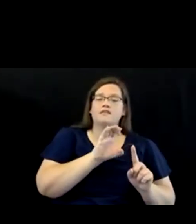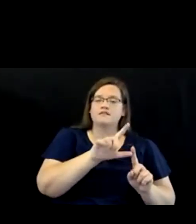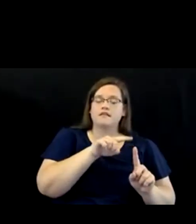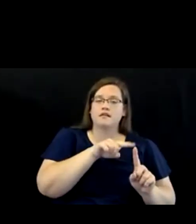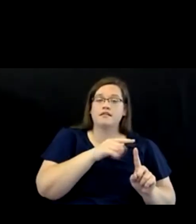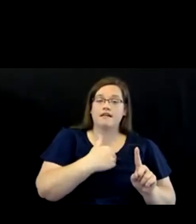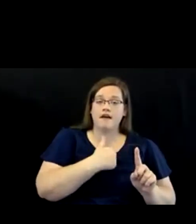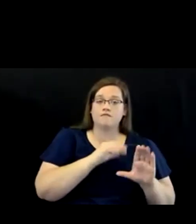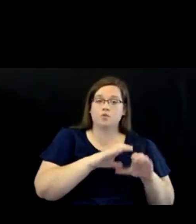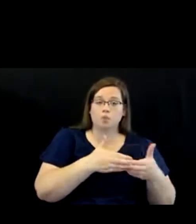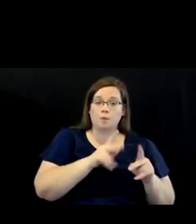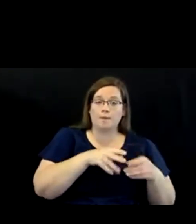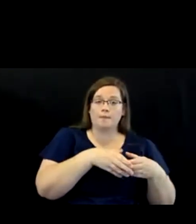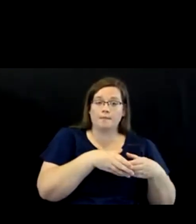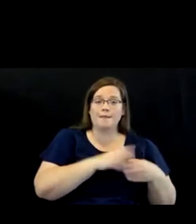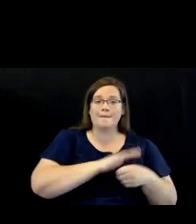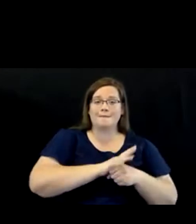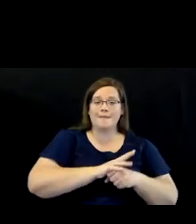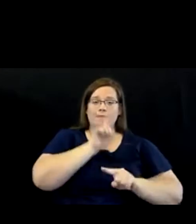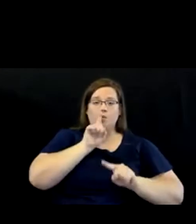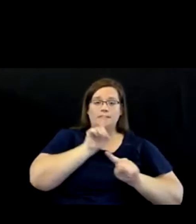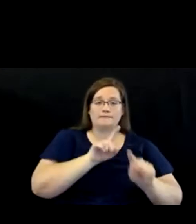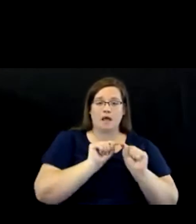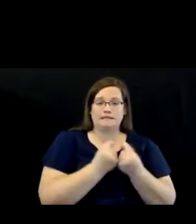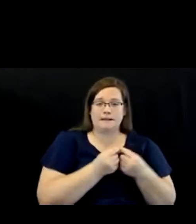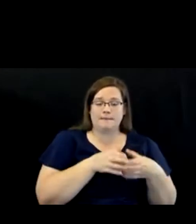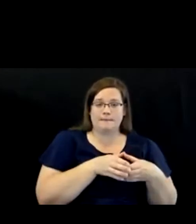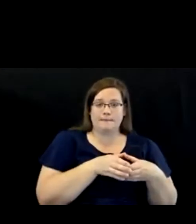people whose job is to wait every day --